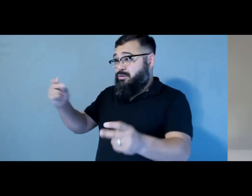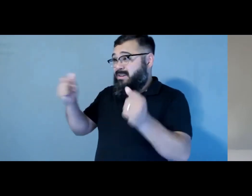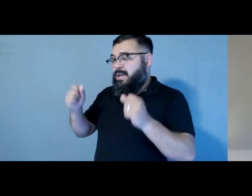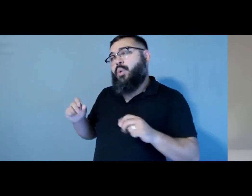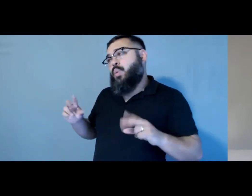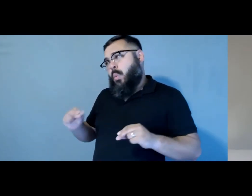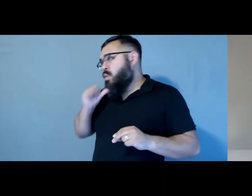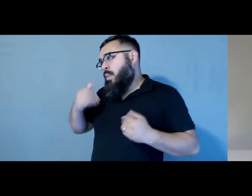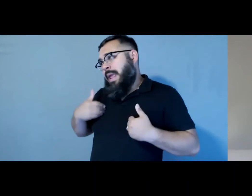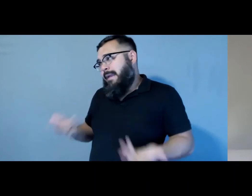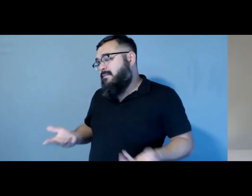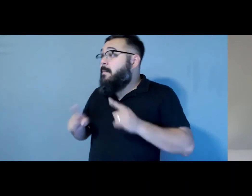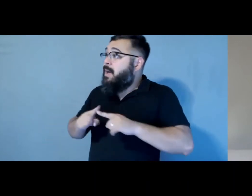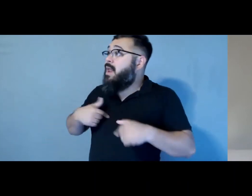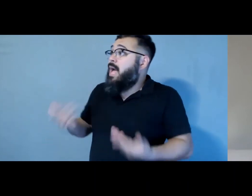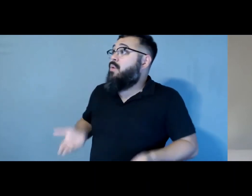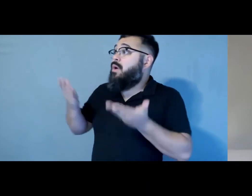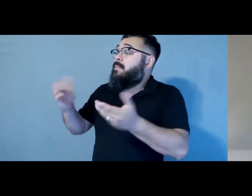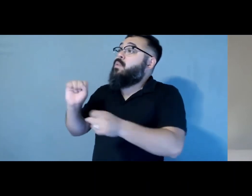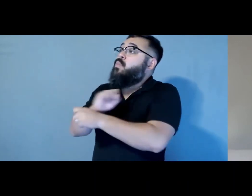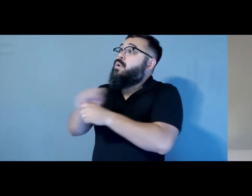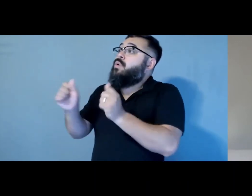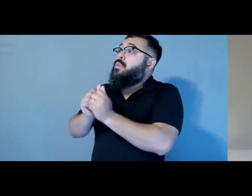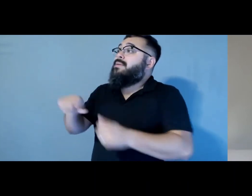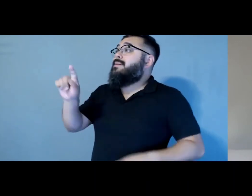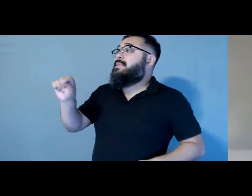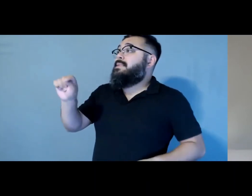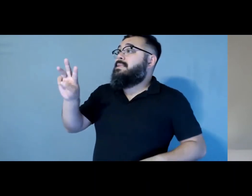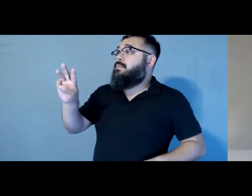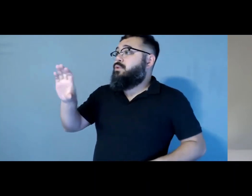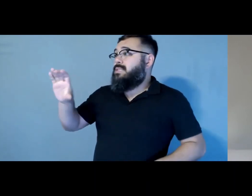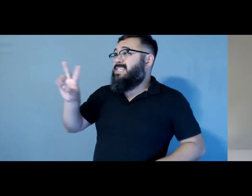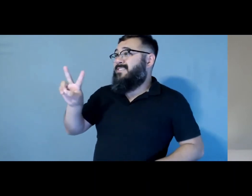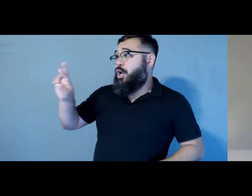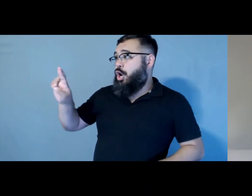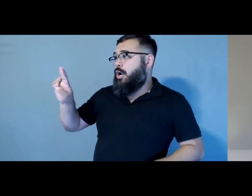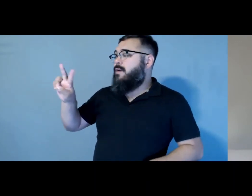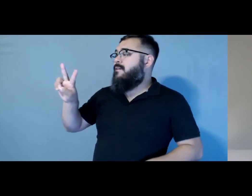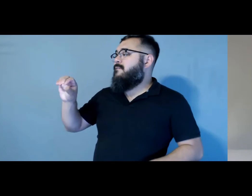but I would recommend working with TWC's VR, vocational rehabilitation,